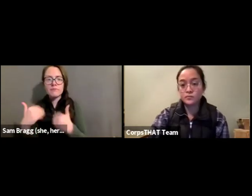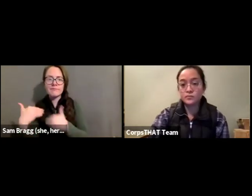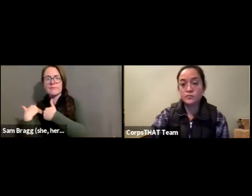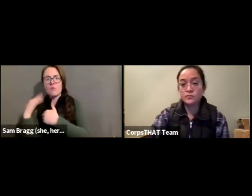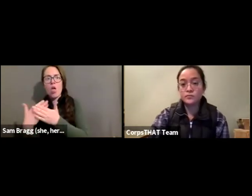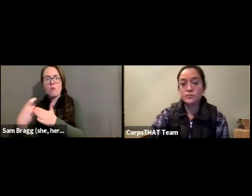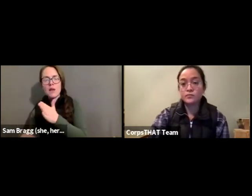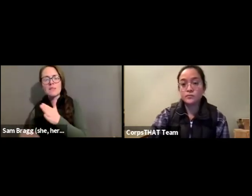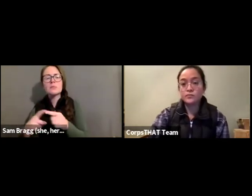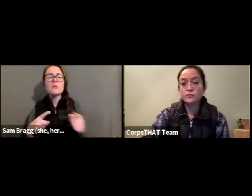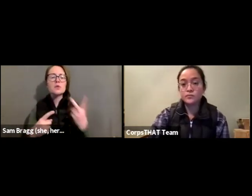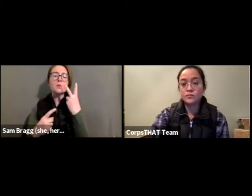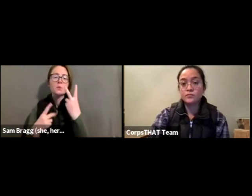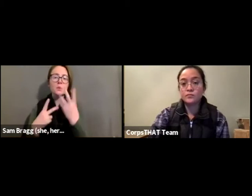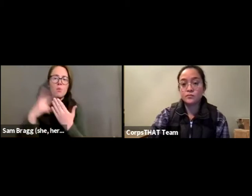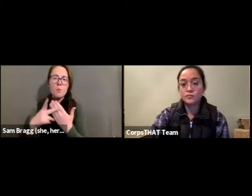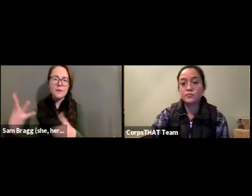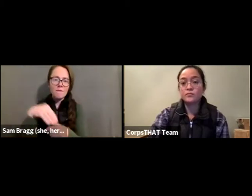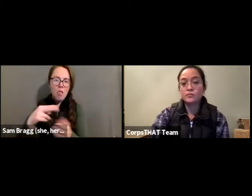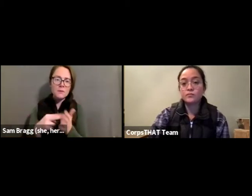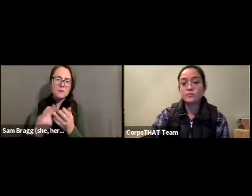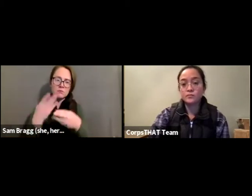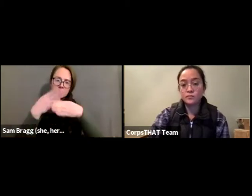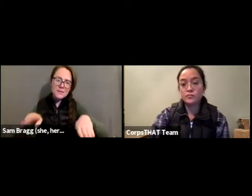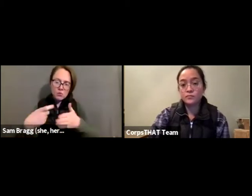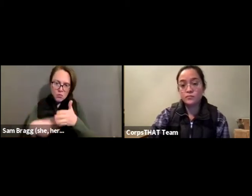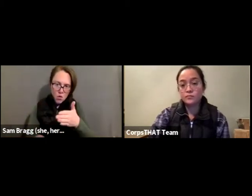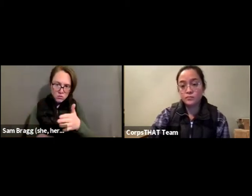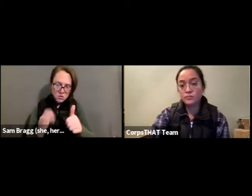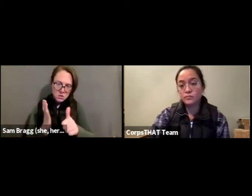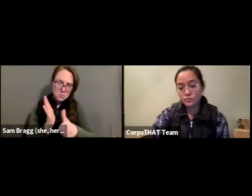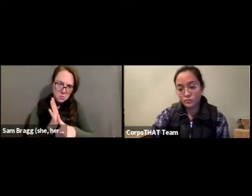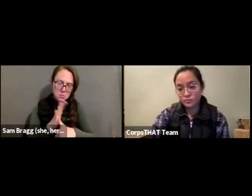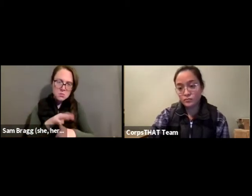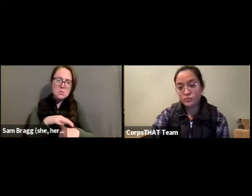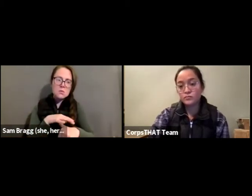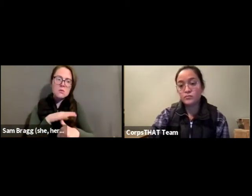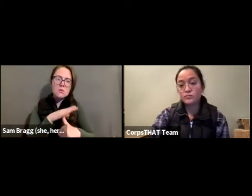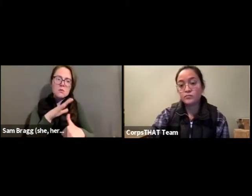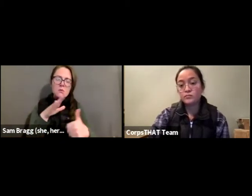came together and just sort of made a hole and i had no responsibility for the cost but they